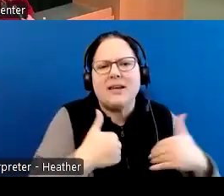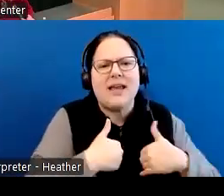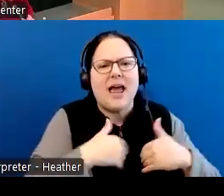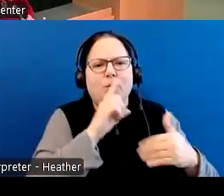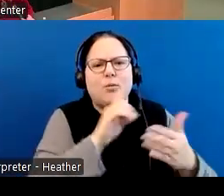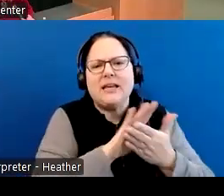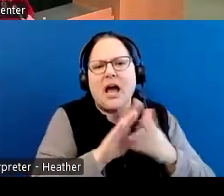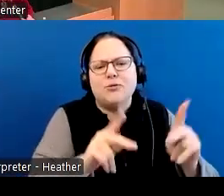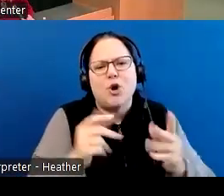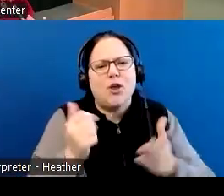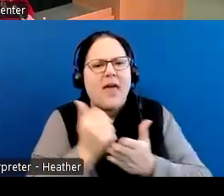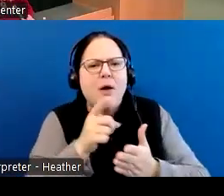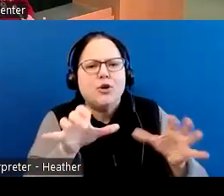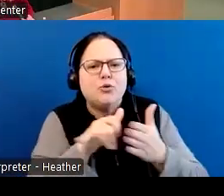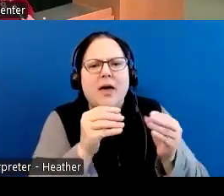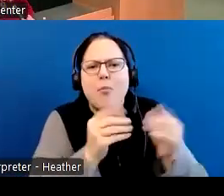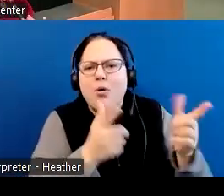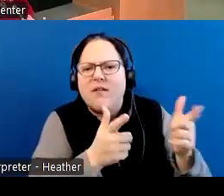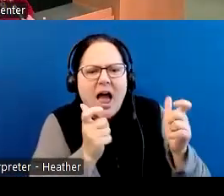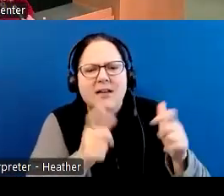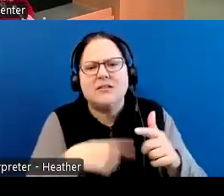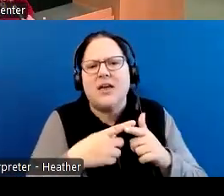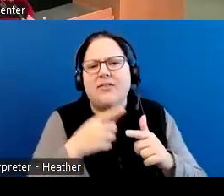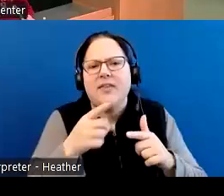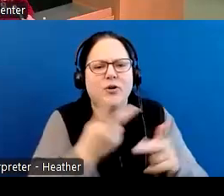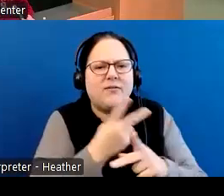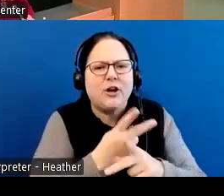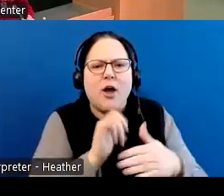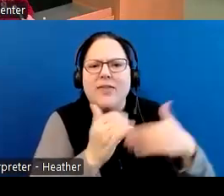could like help you do that faster and you could like figure out that that's going well. But if